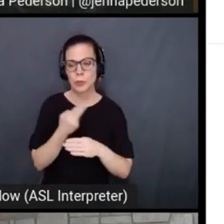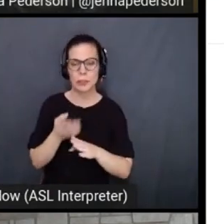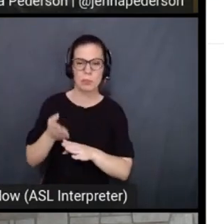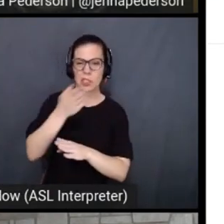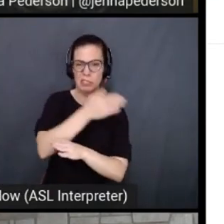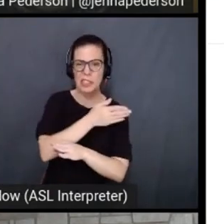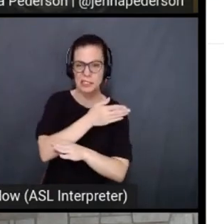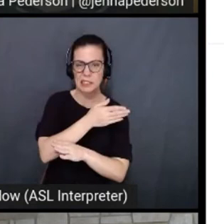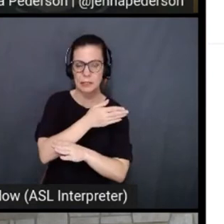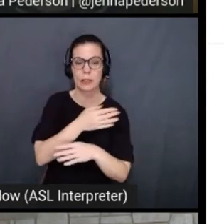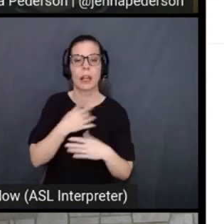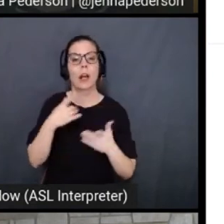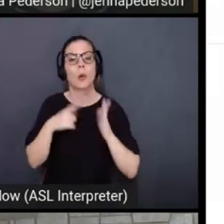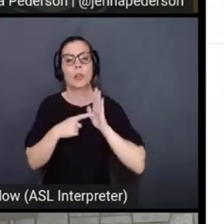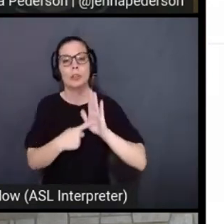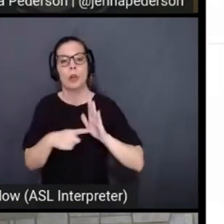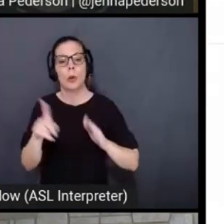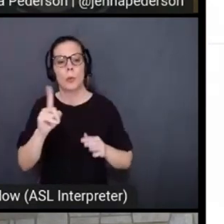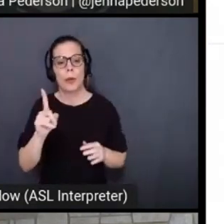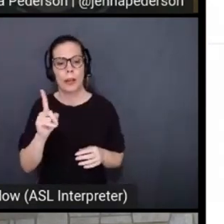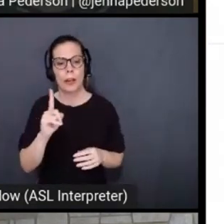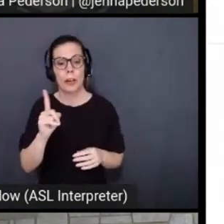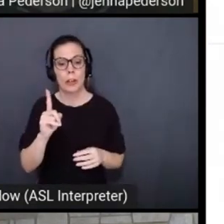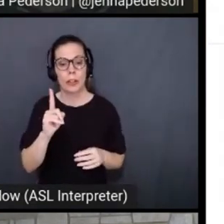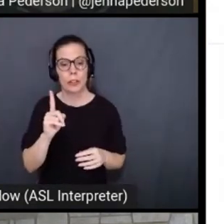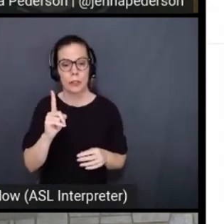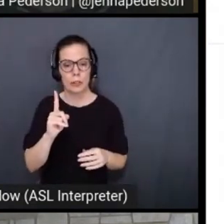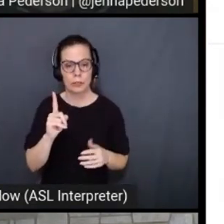but I'll show you where it normally is.